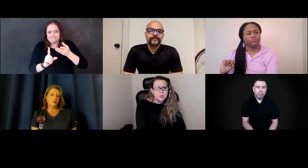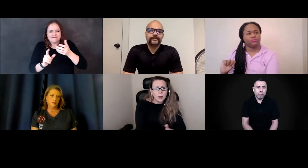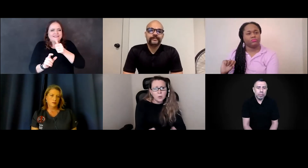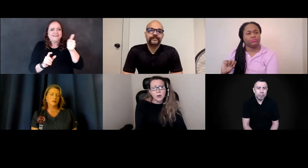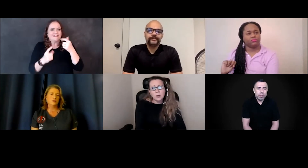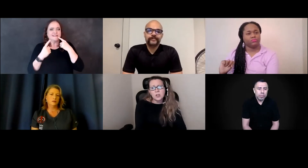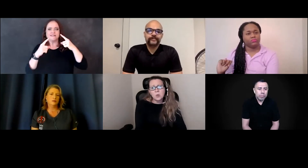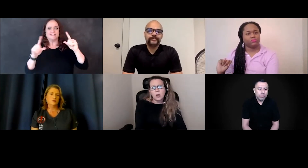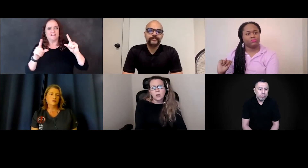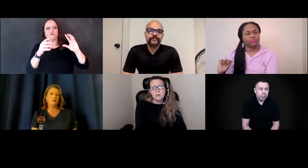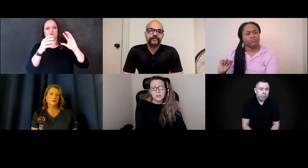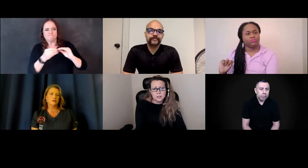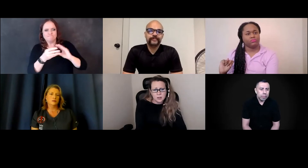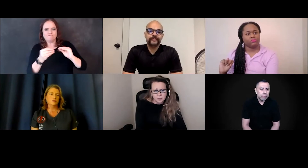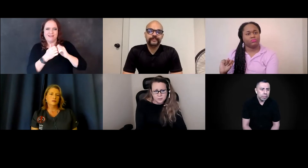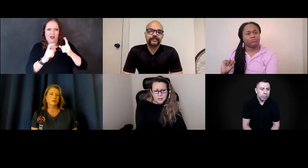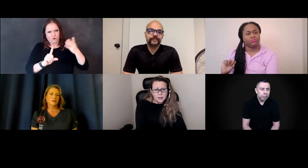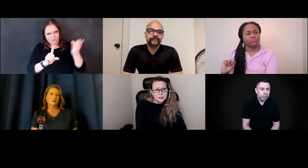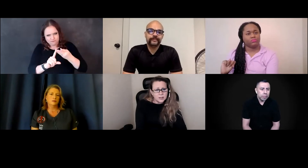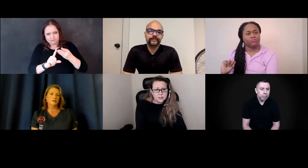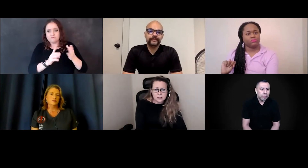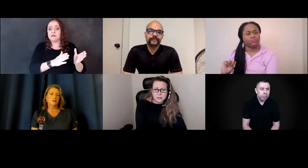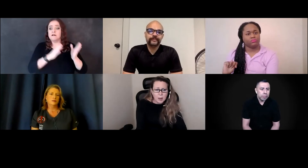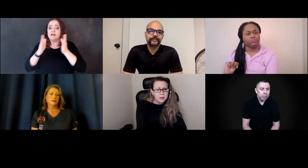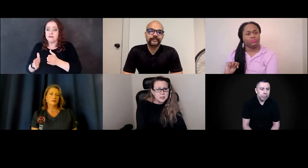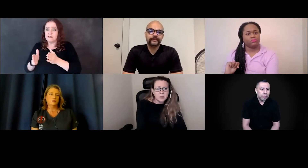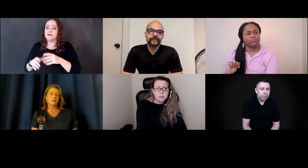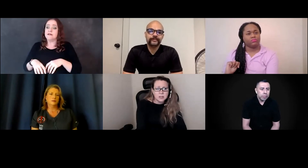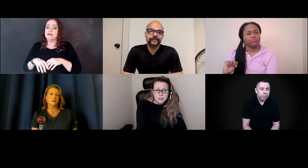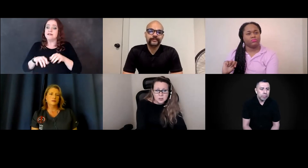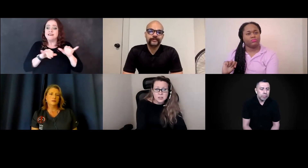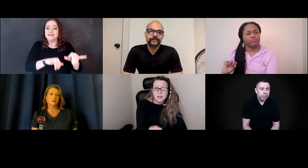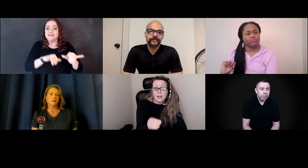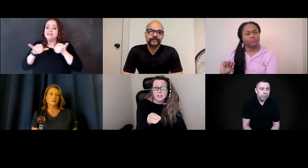I wonder how you all convince them let's tap into some of those success stories in terms